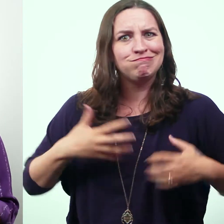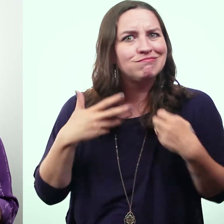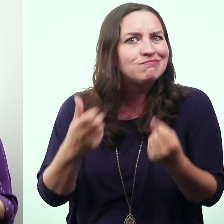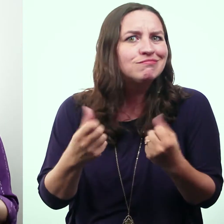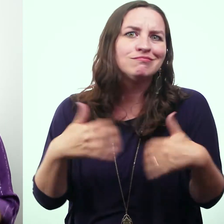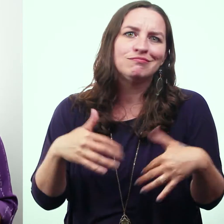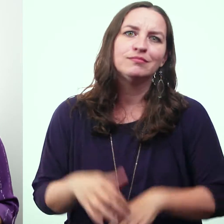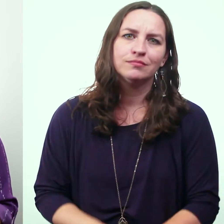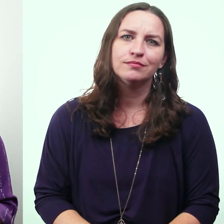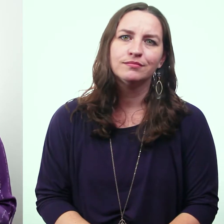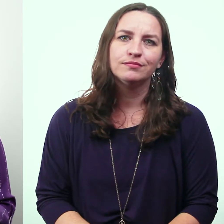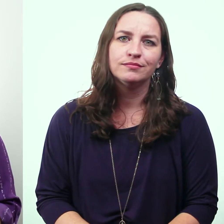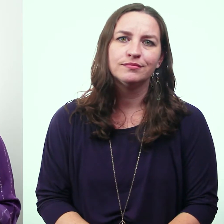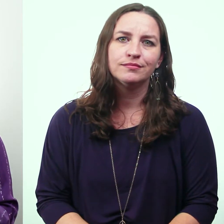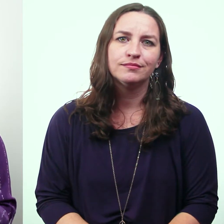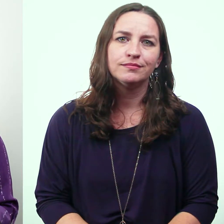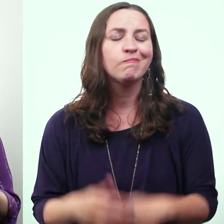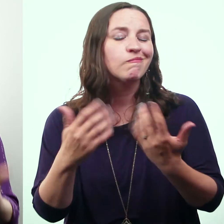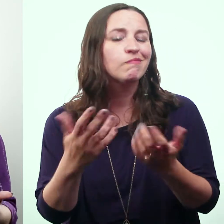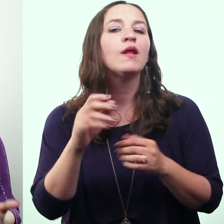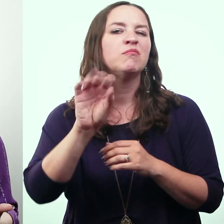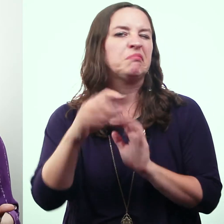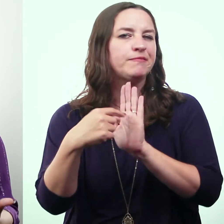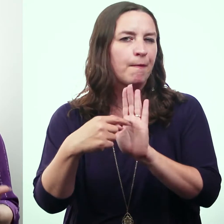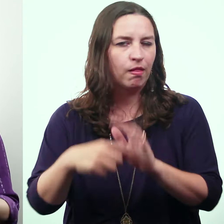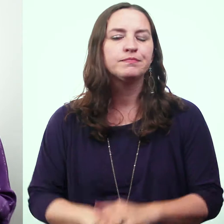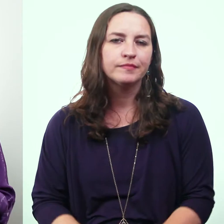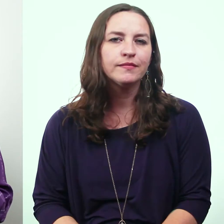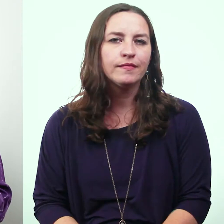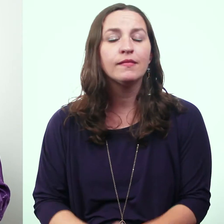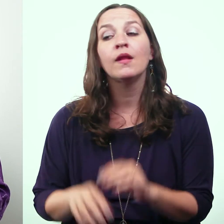and it is really detrimental to someone's well-being. So, for example, somebody who